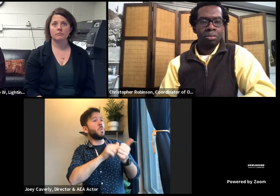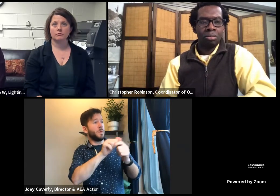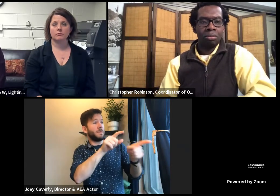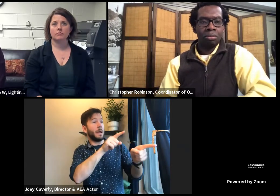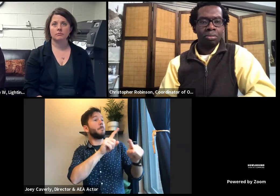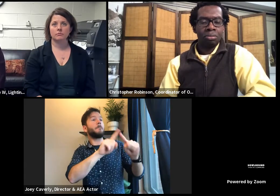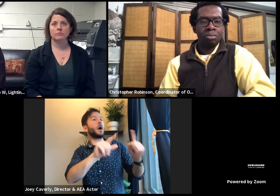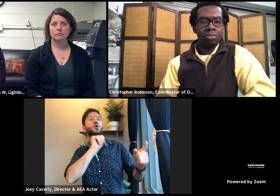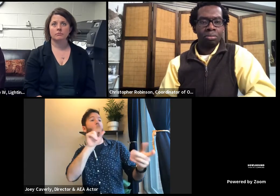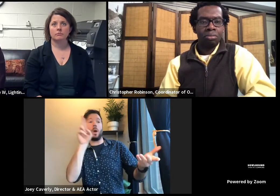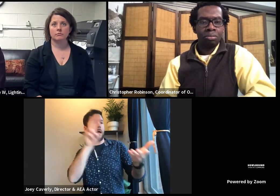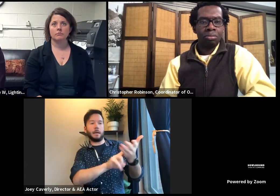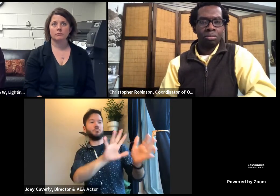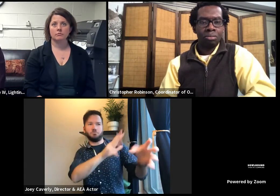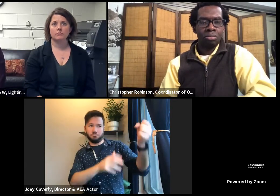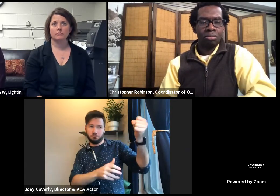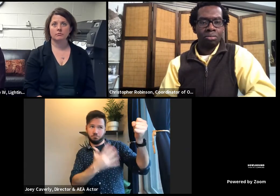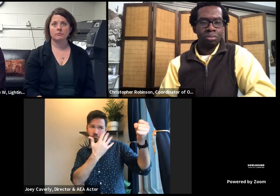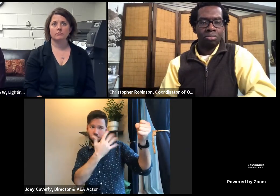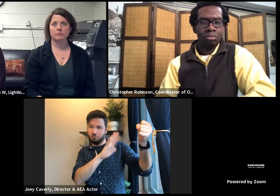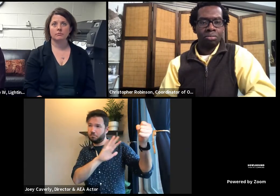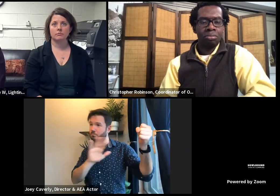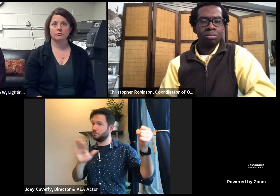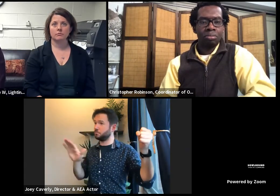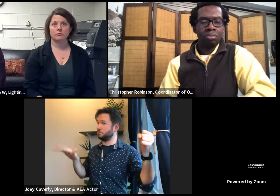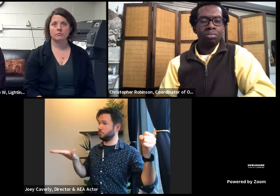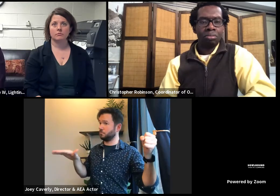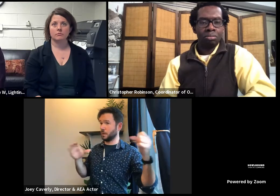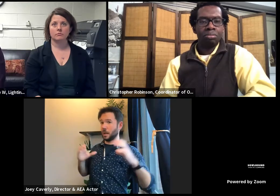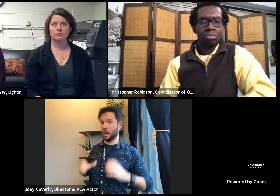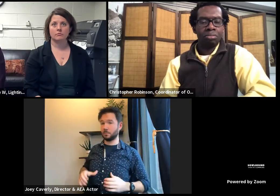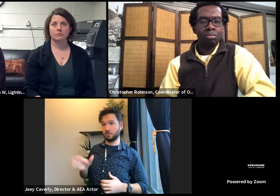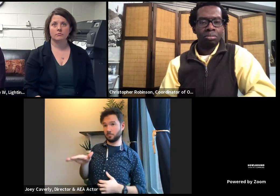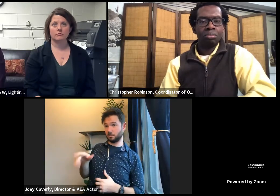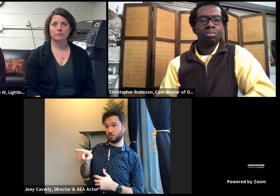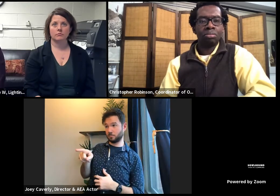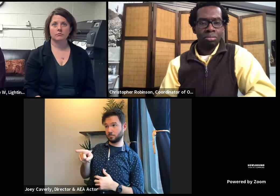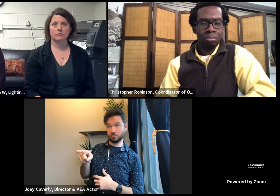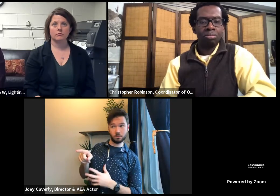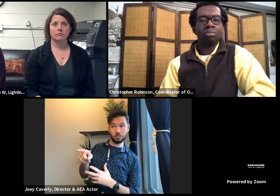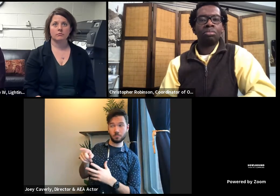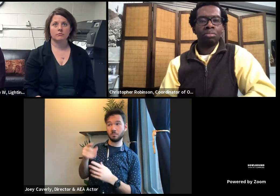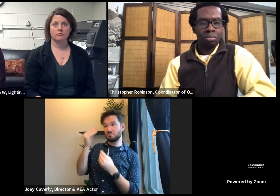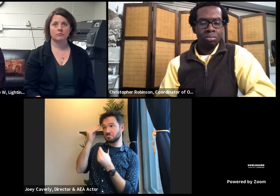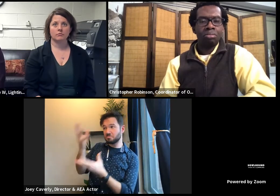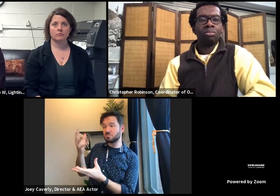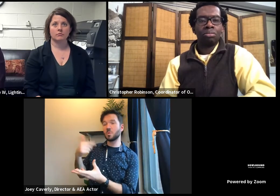You can have all sorts of discussions and negotiations with an interpreting agency, for example,